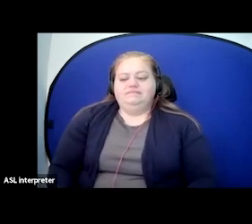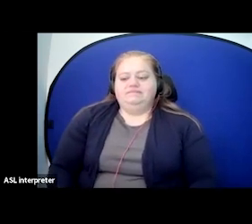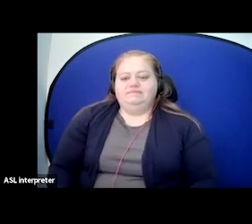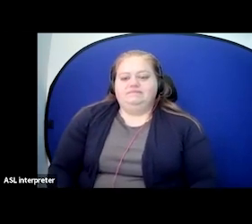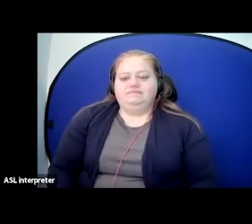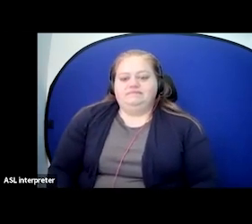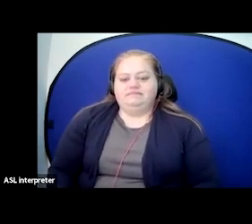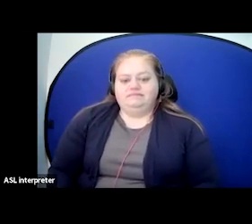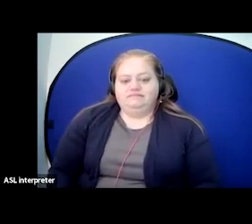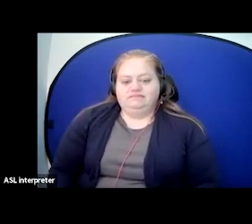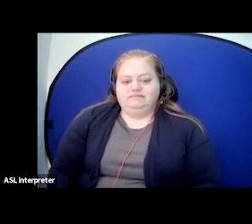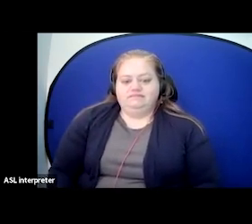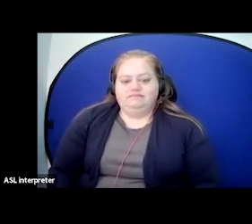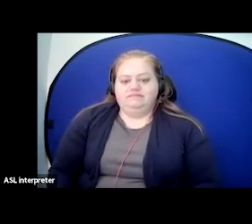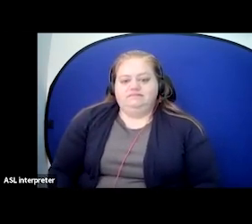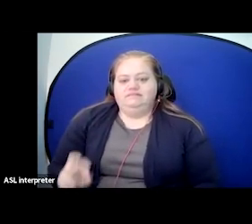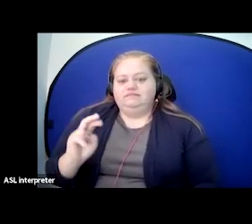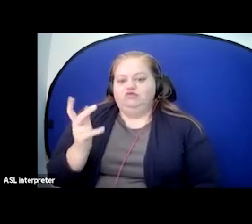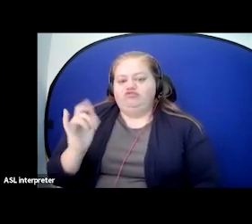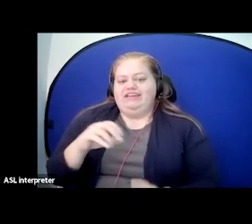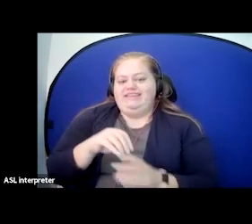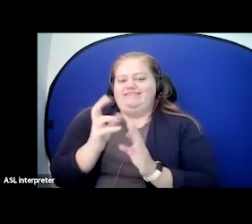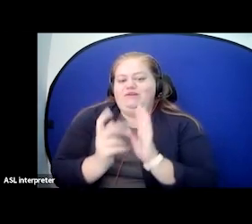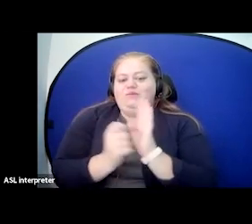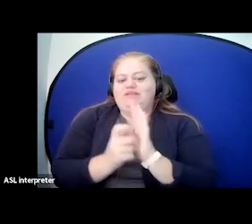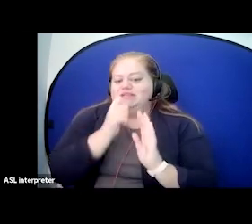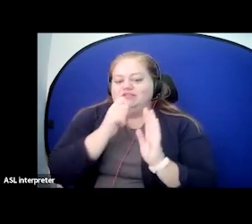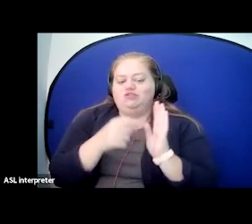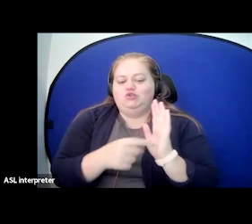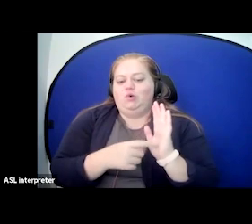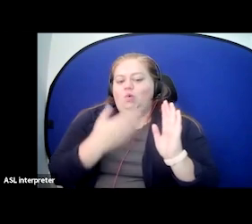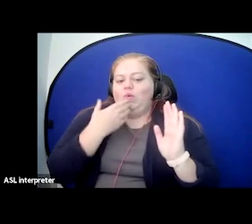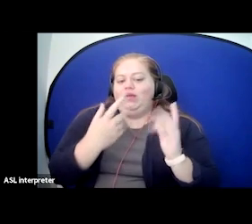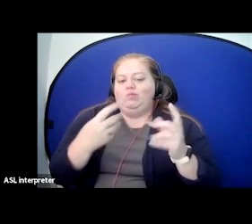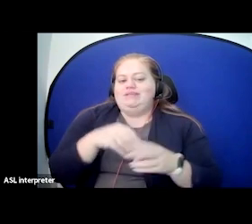It doesn't give a good idea of what is actually there, so the user has to dig in deeper.